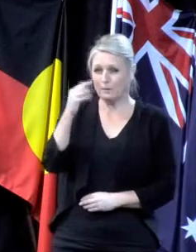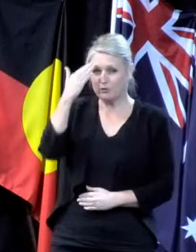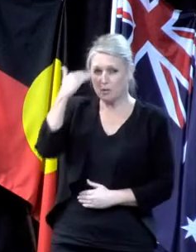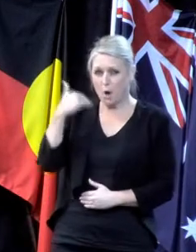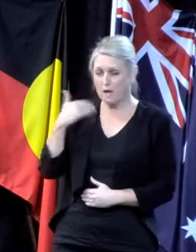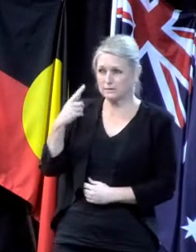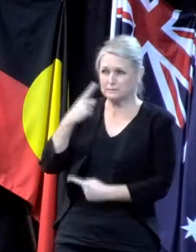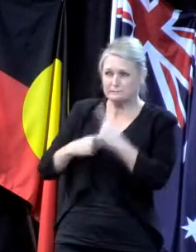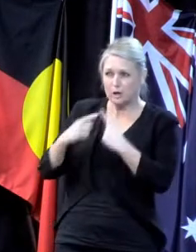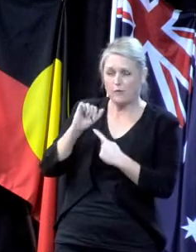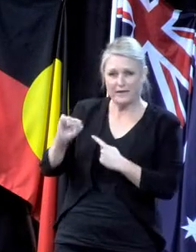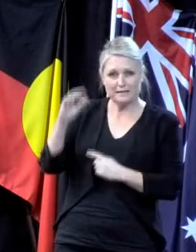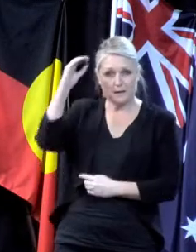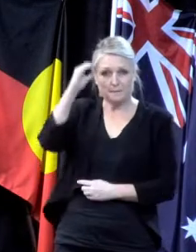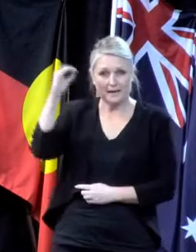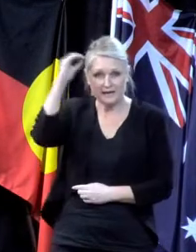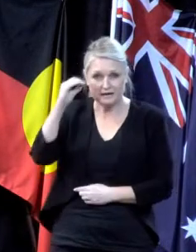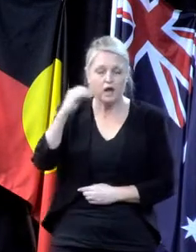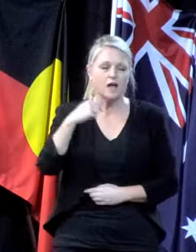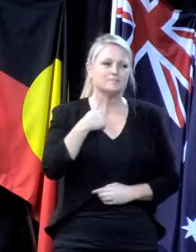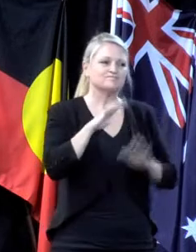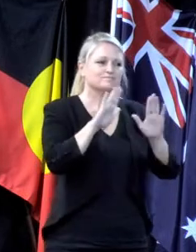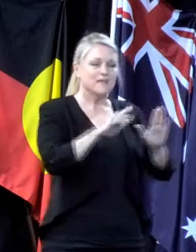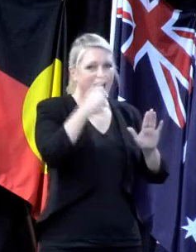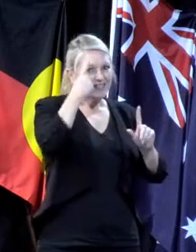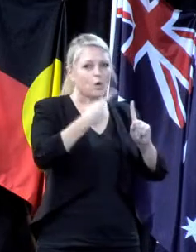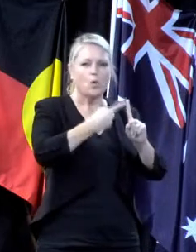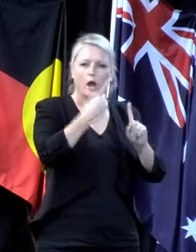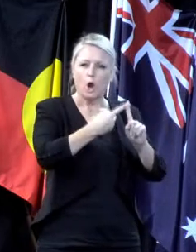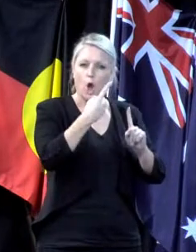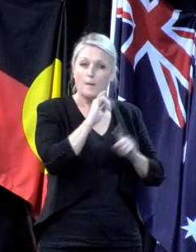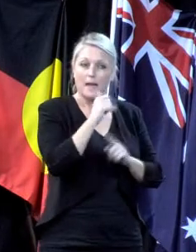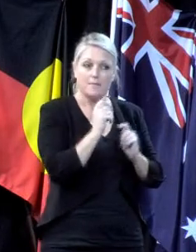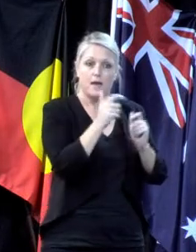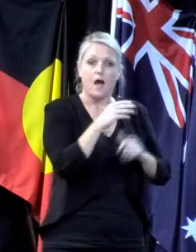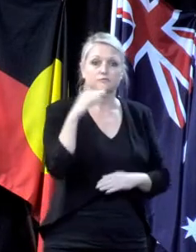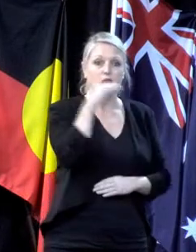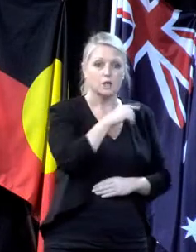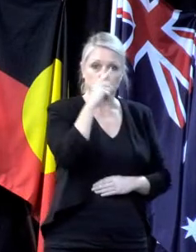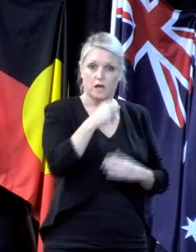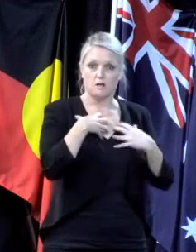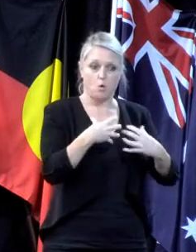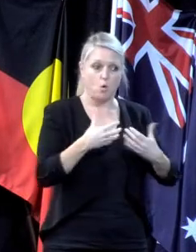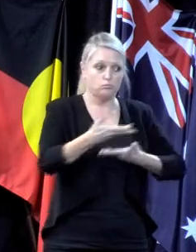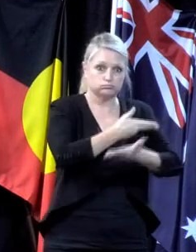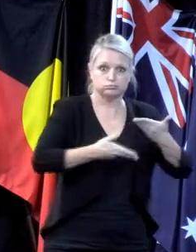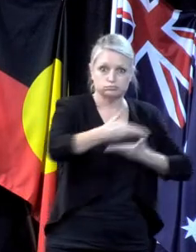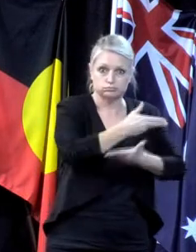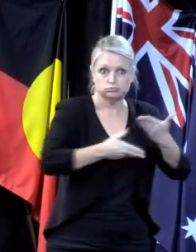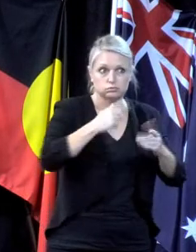We might be able to revisit this afternoon. Yes, that’s fine if we want to take some time to think about that or deal with it later, that’s fine.